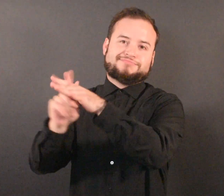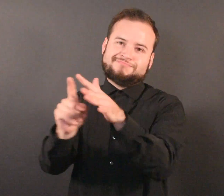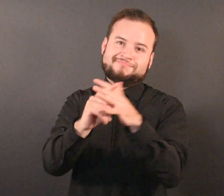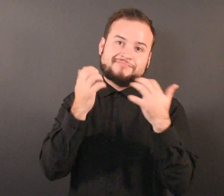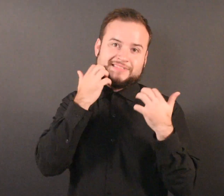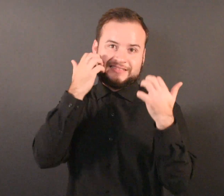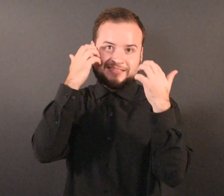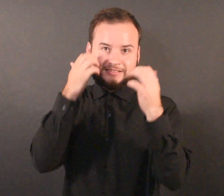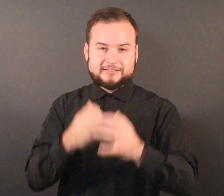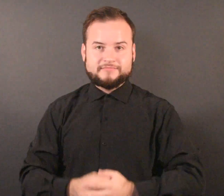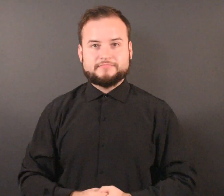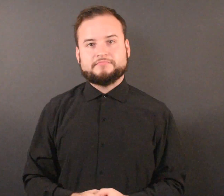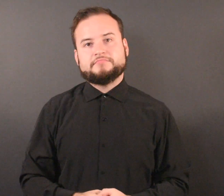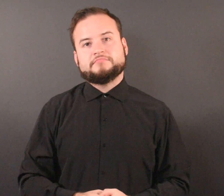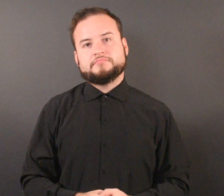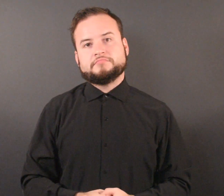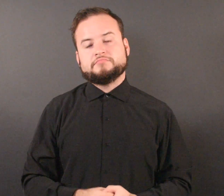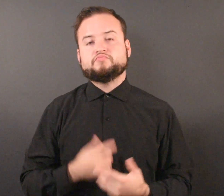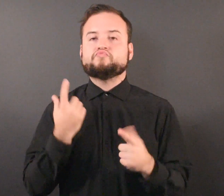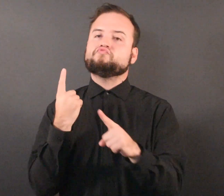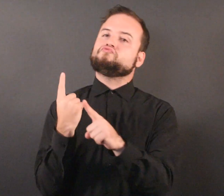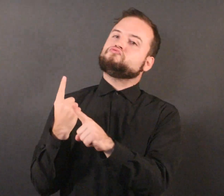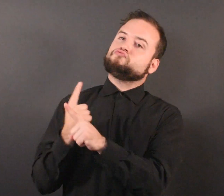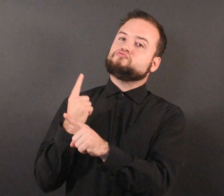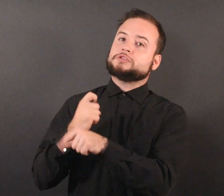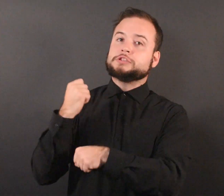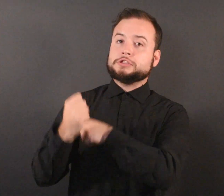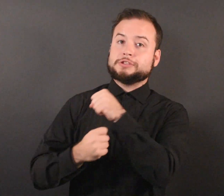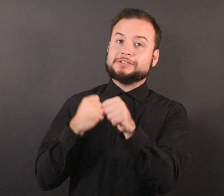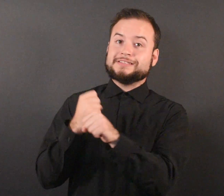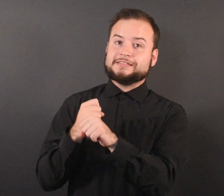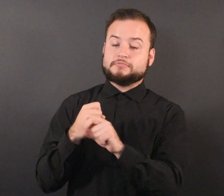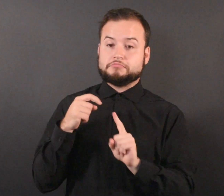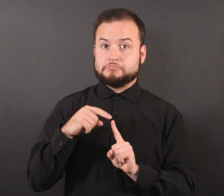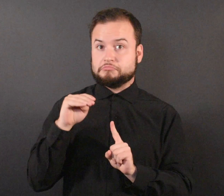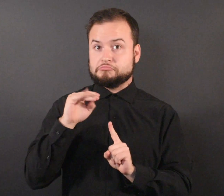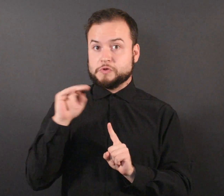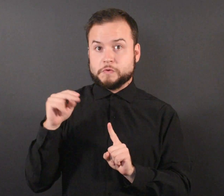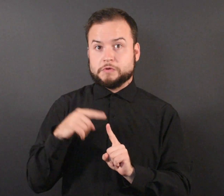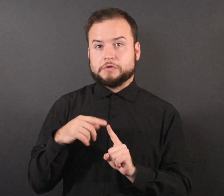In a typical year, Minnesota sees one to four cases of measles,